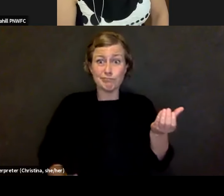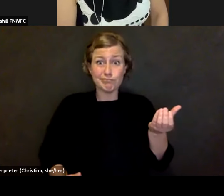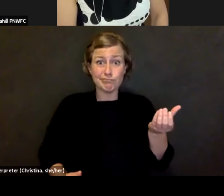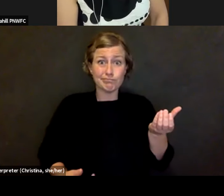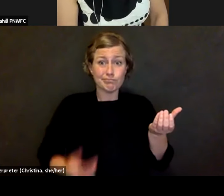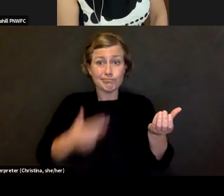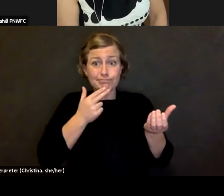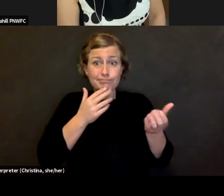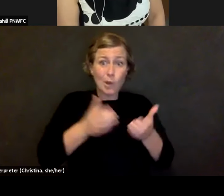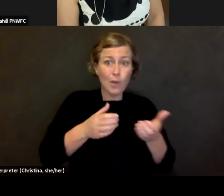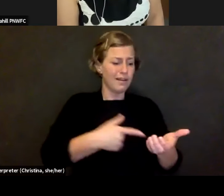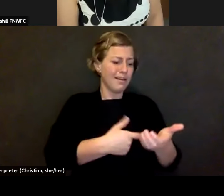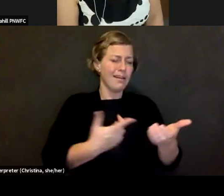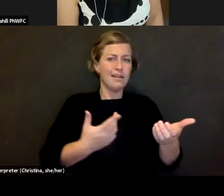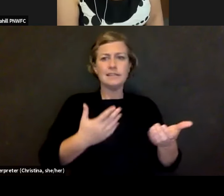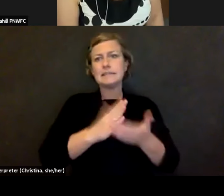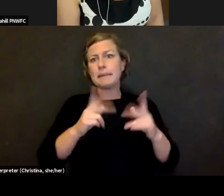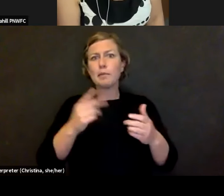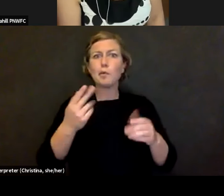technologies, I go back to the phone. These smartphones because you have